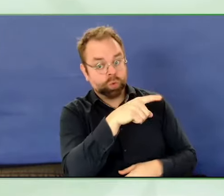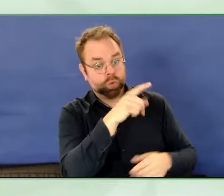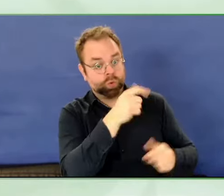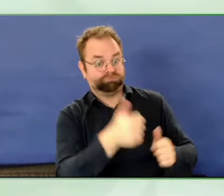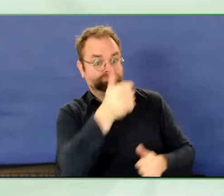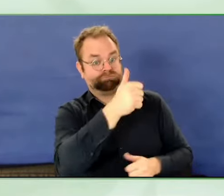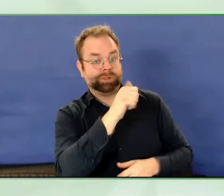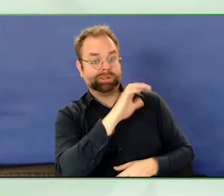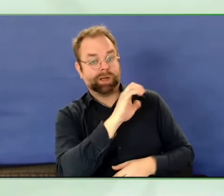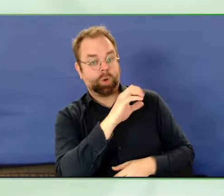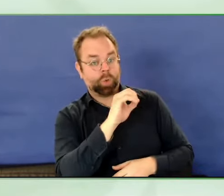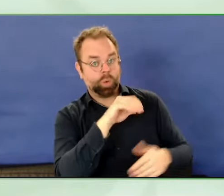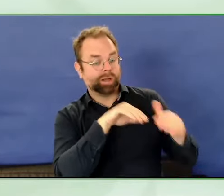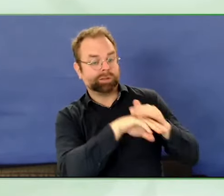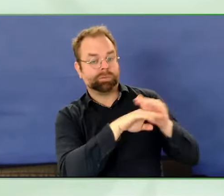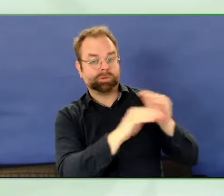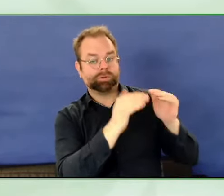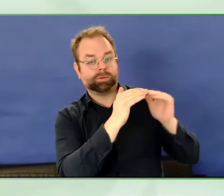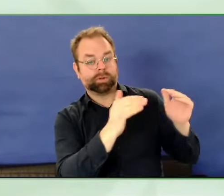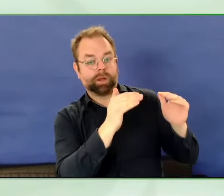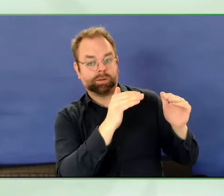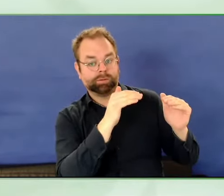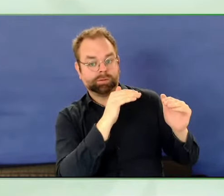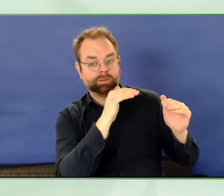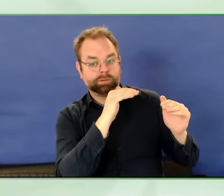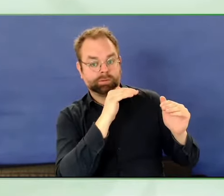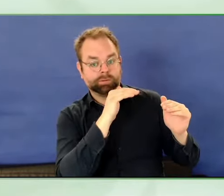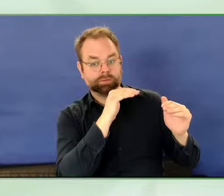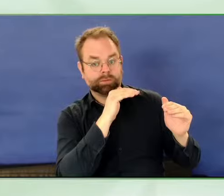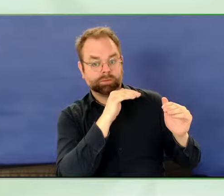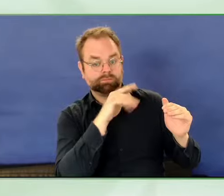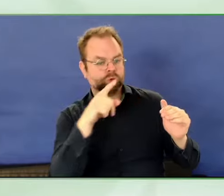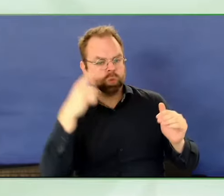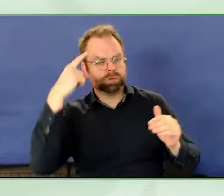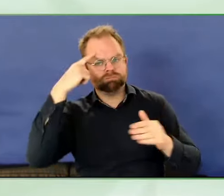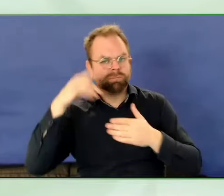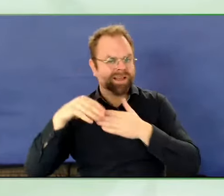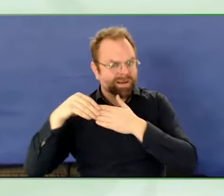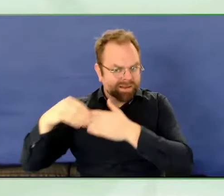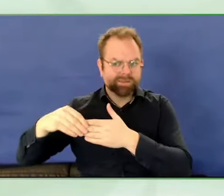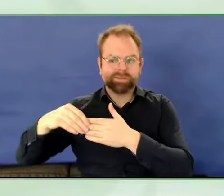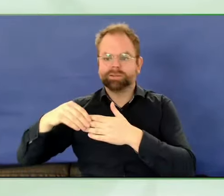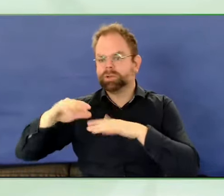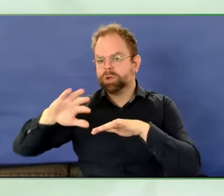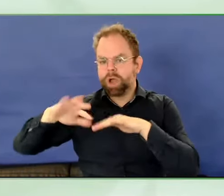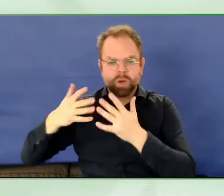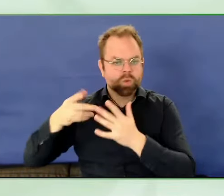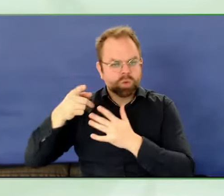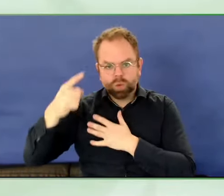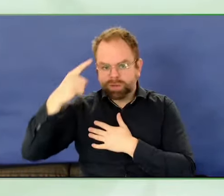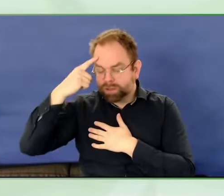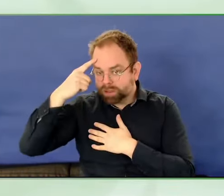We have an act in Canada that says Canada will be barrier free by 2040.